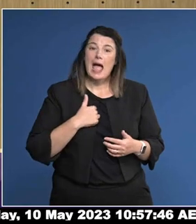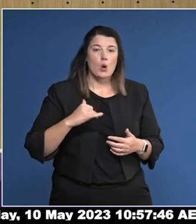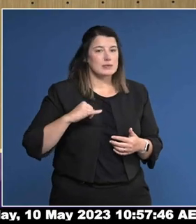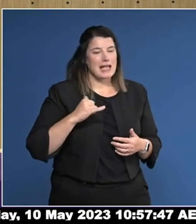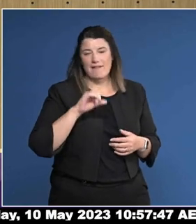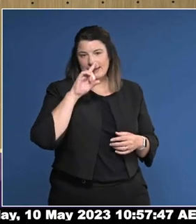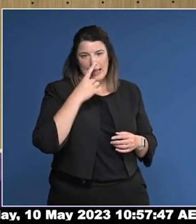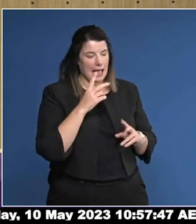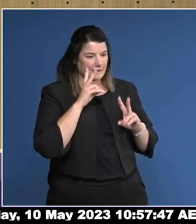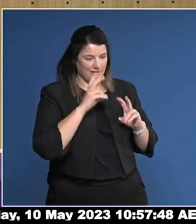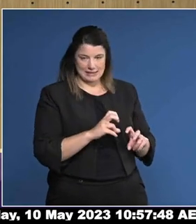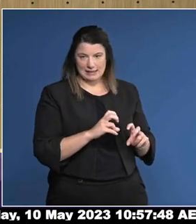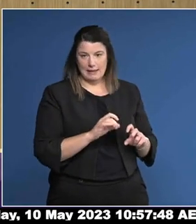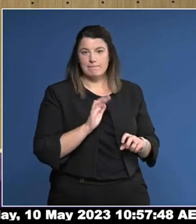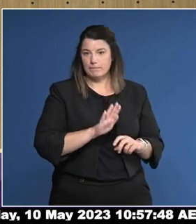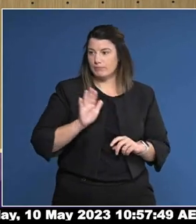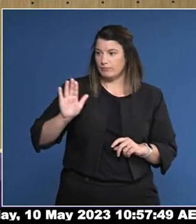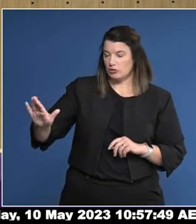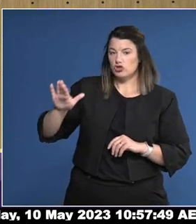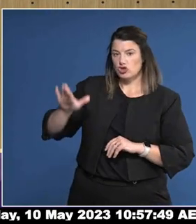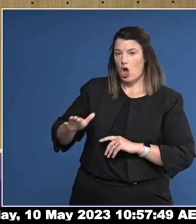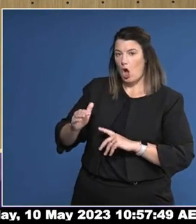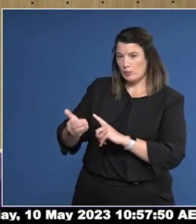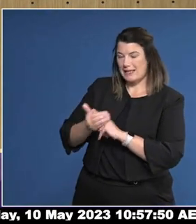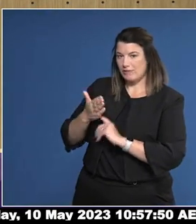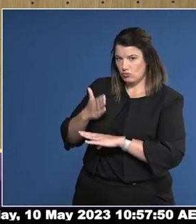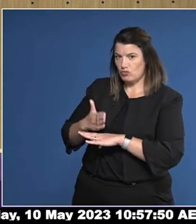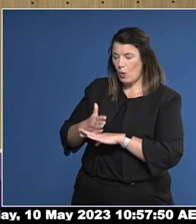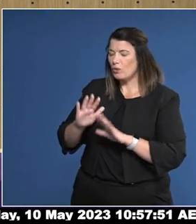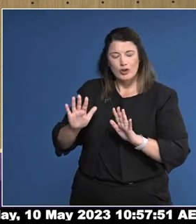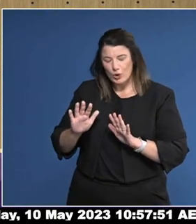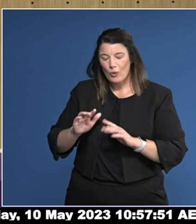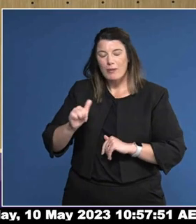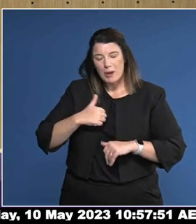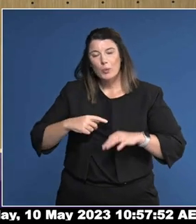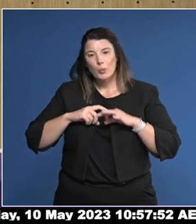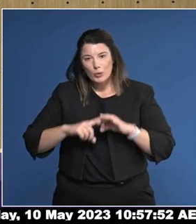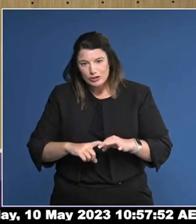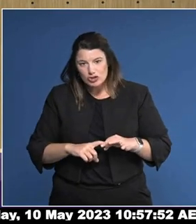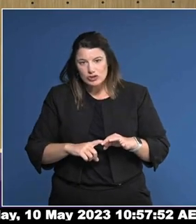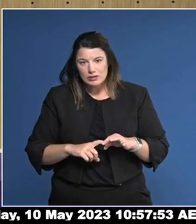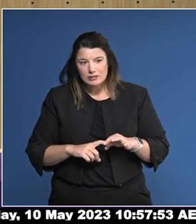That is the role of Child Safety but we will - That was my question. The department relies on that so they can investigate.